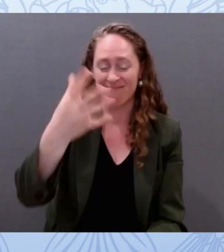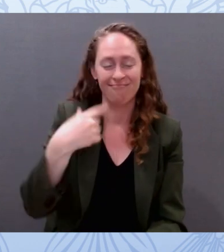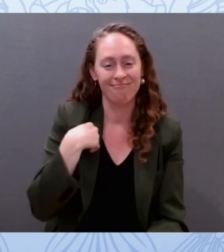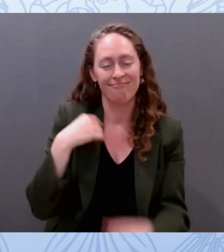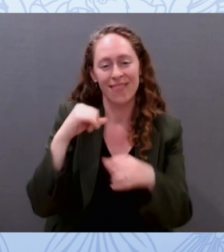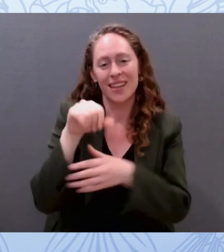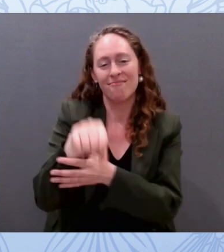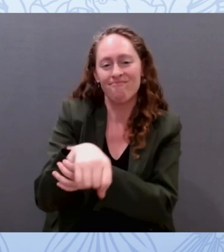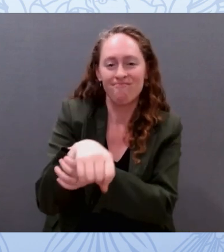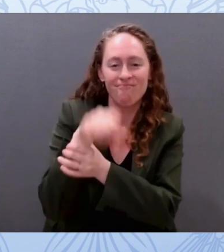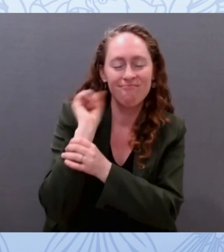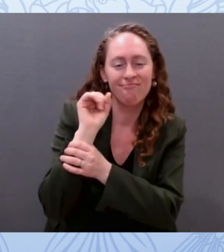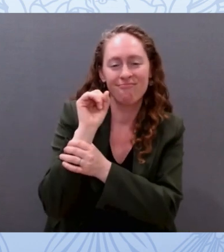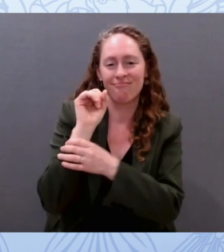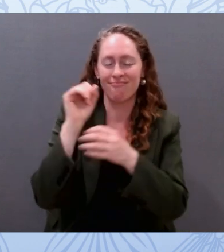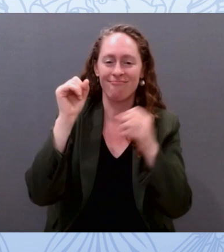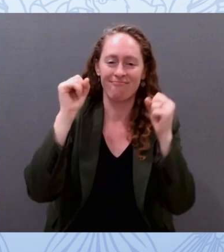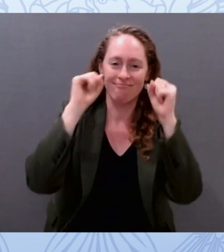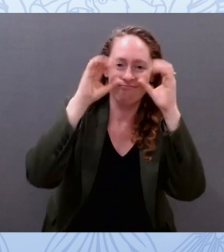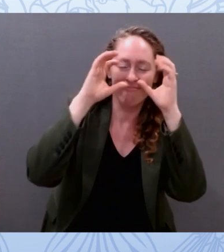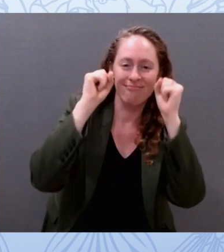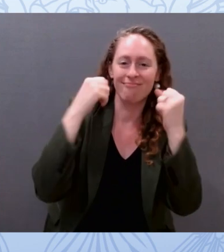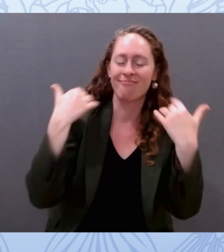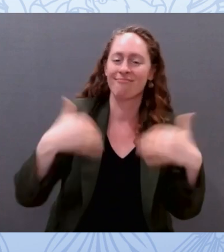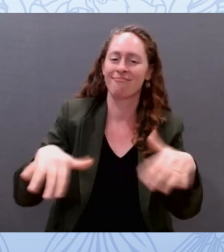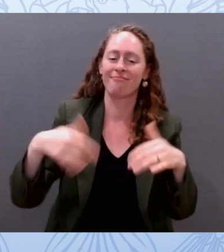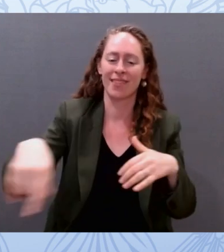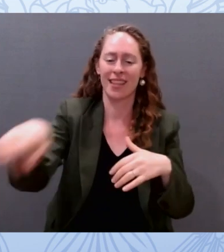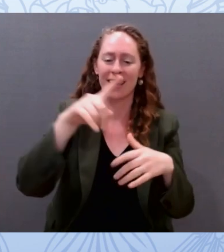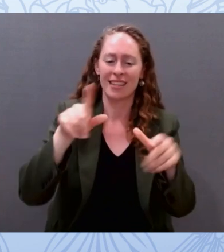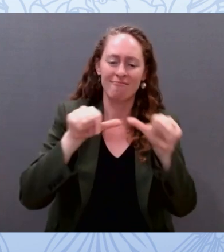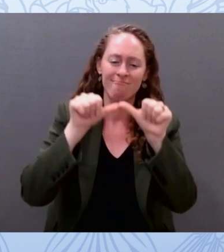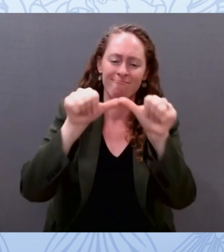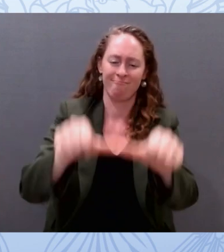And that is why I love teaching community college.